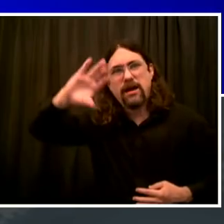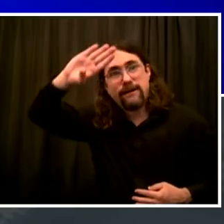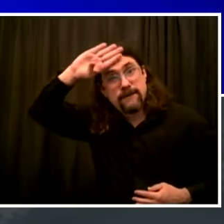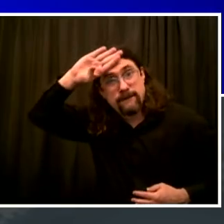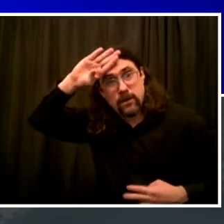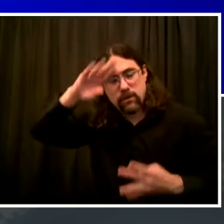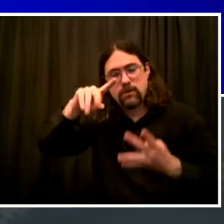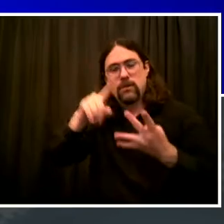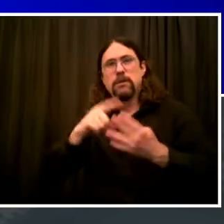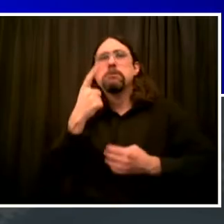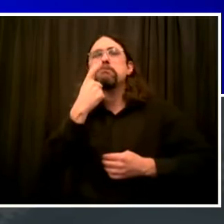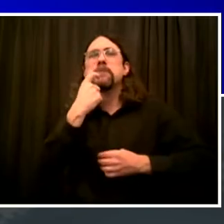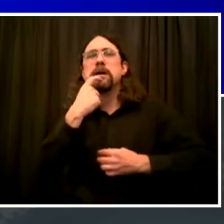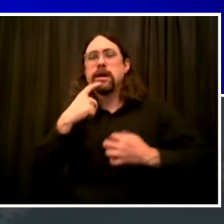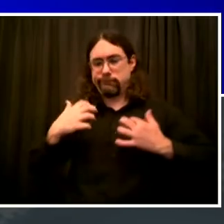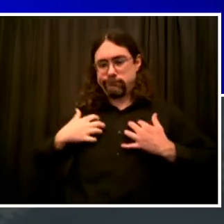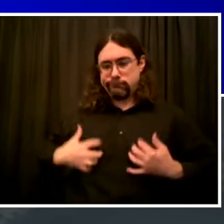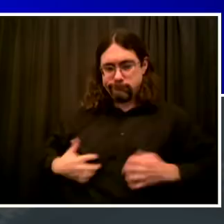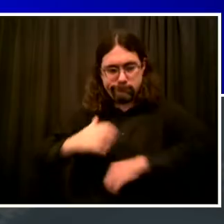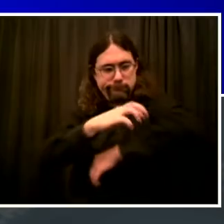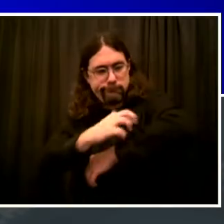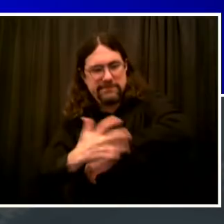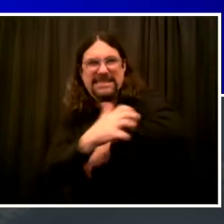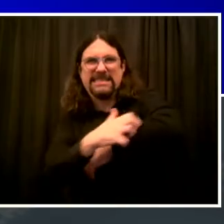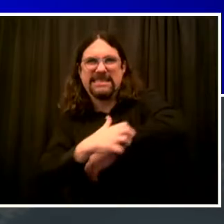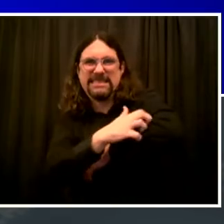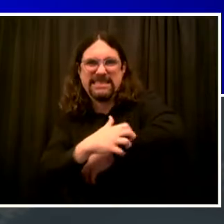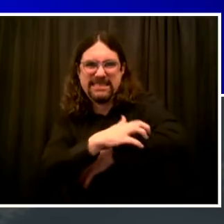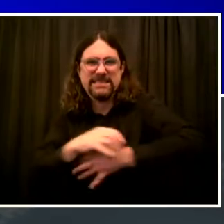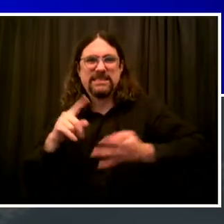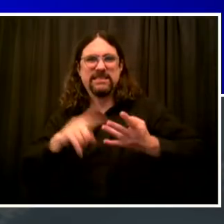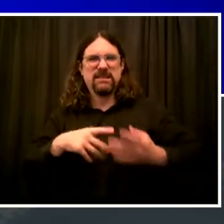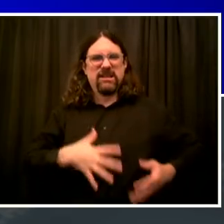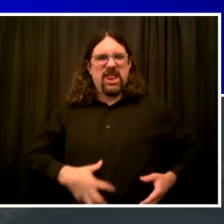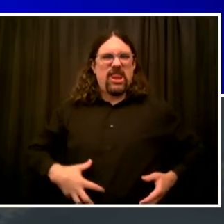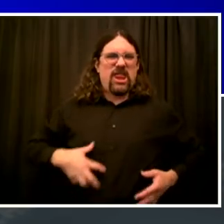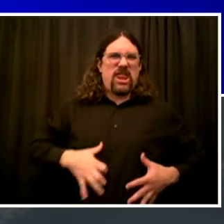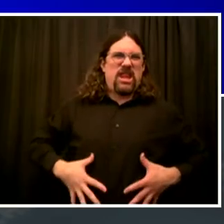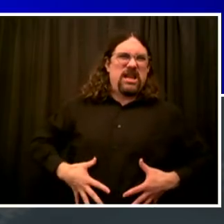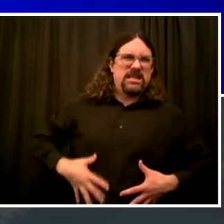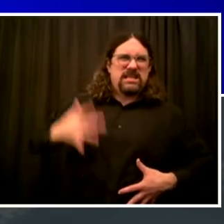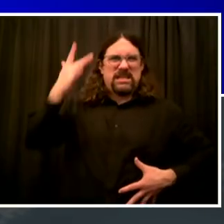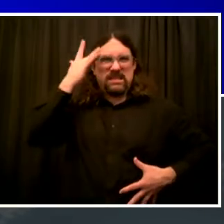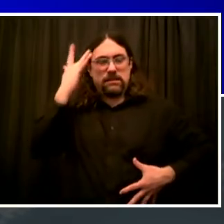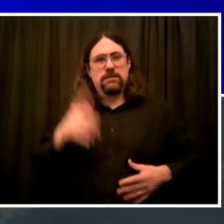RASH, FEVER,